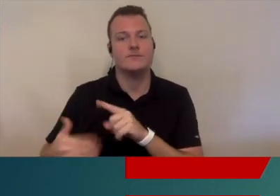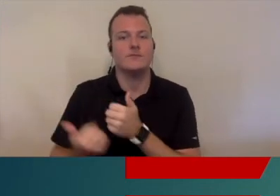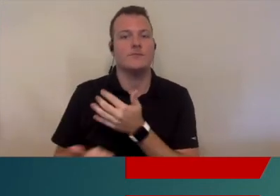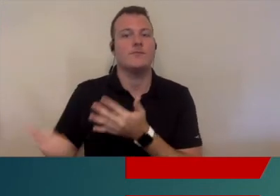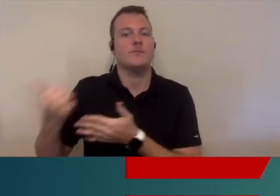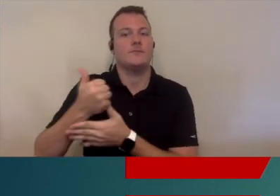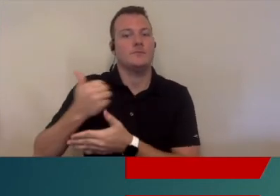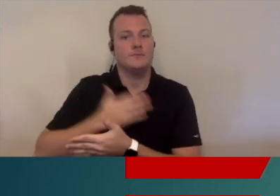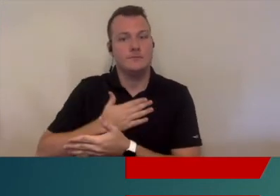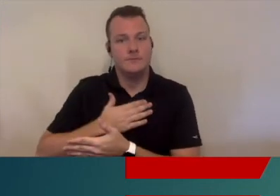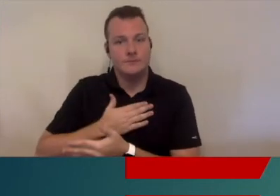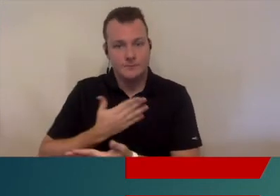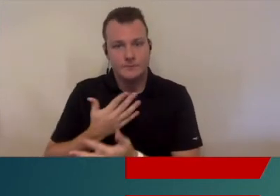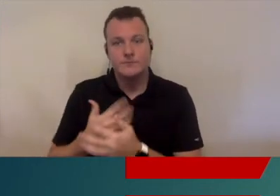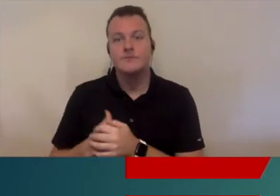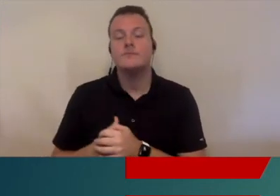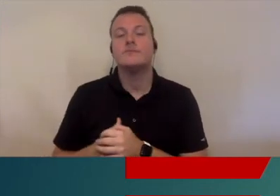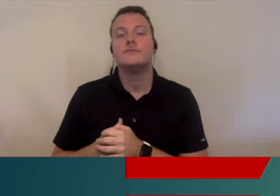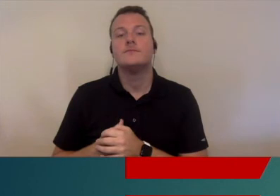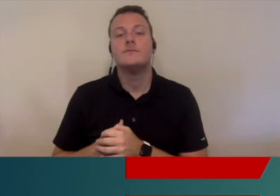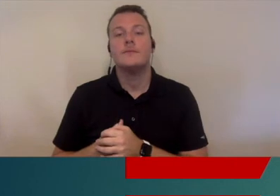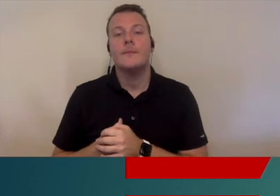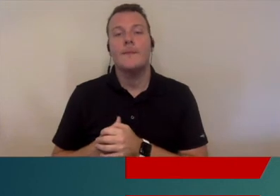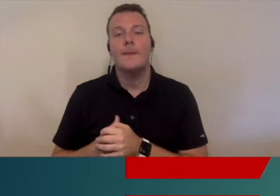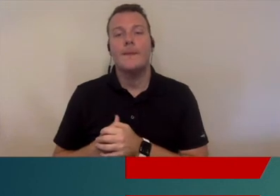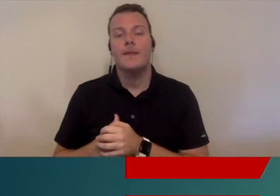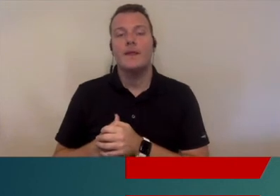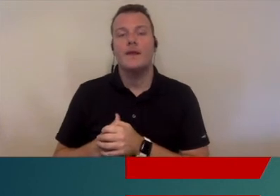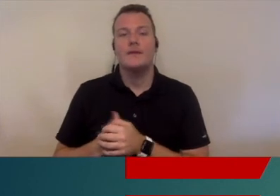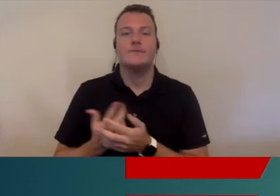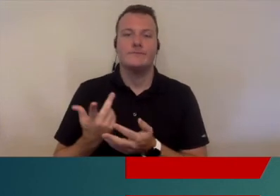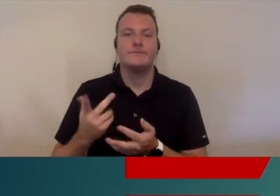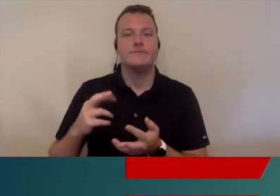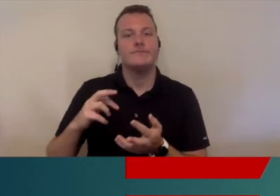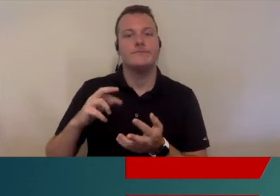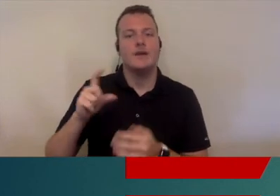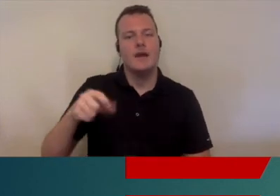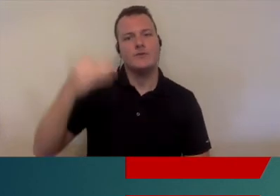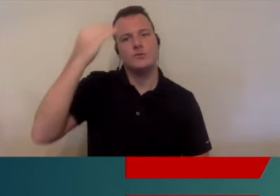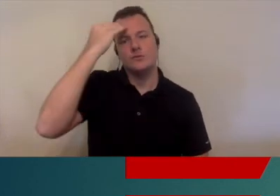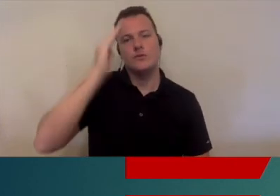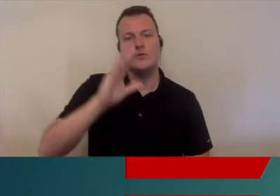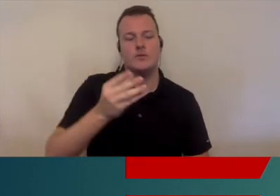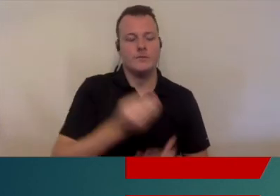a priority for me. So what you- you need to know what you need to make. You need